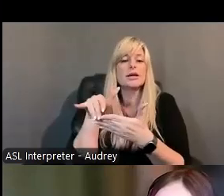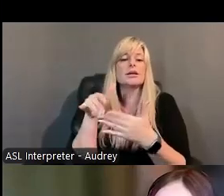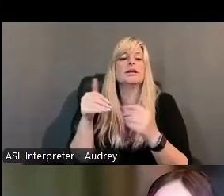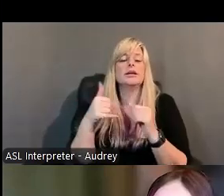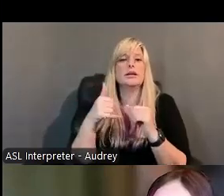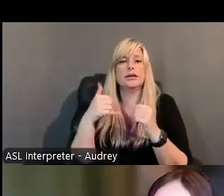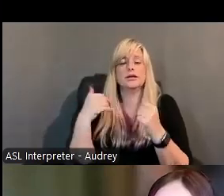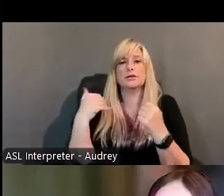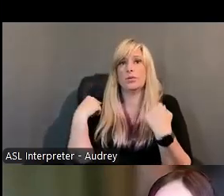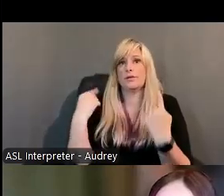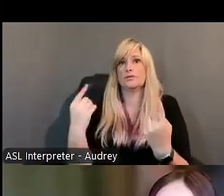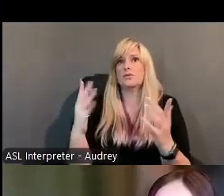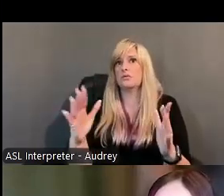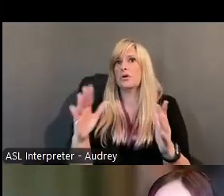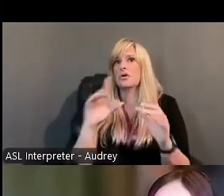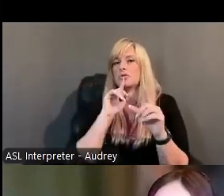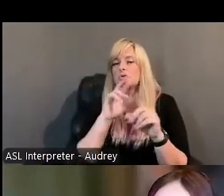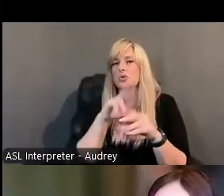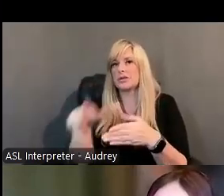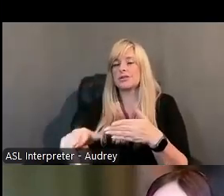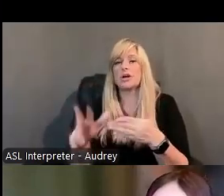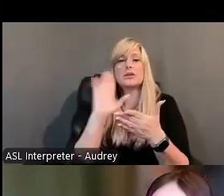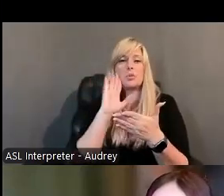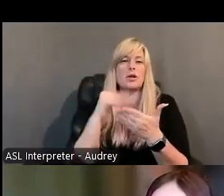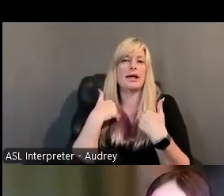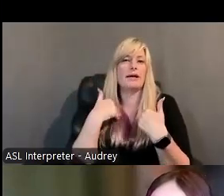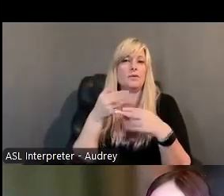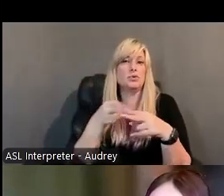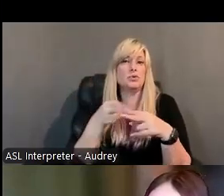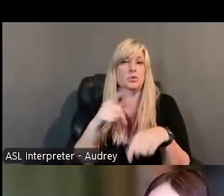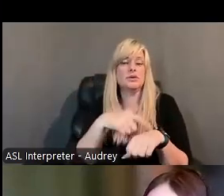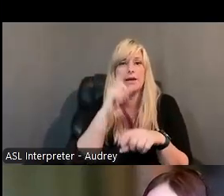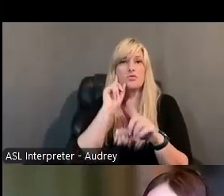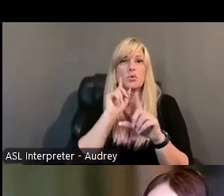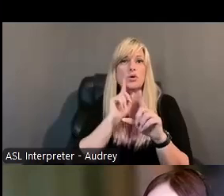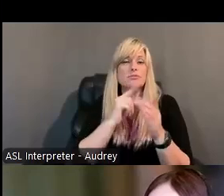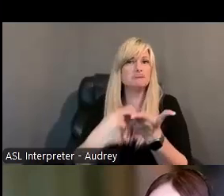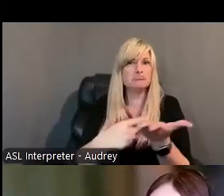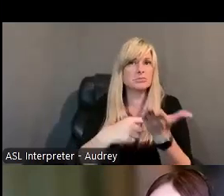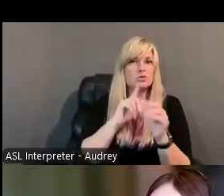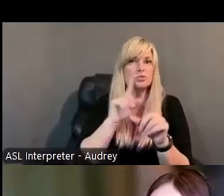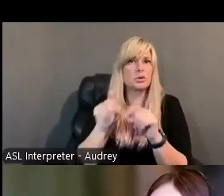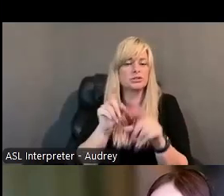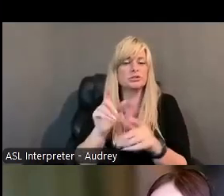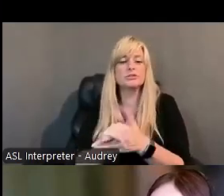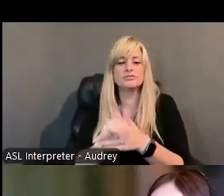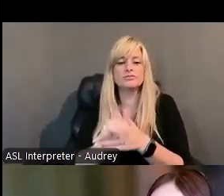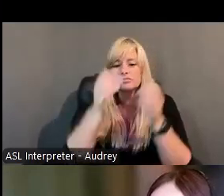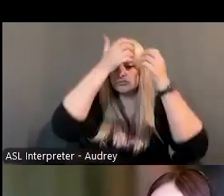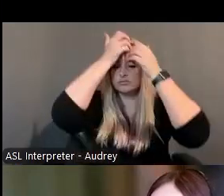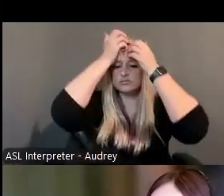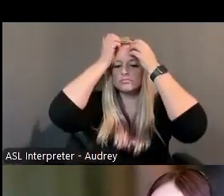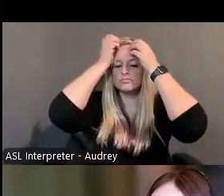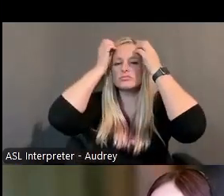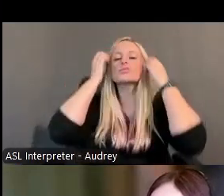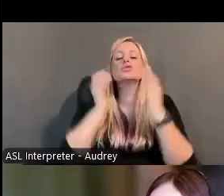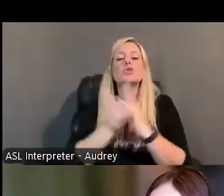and have time for discussion and questions. Advance. And so skill for autistic young adults.